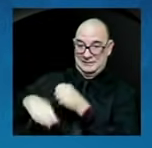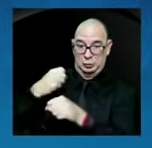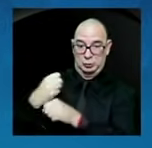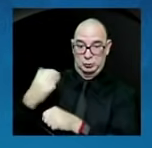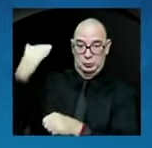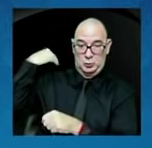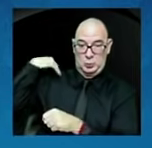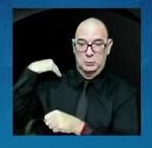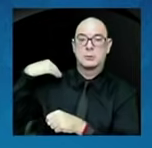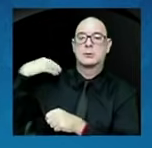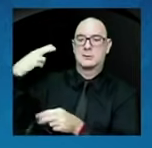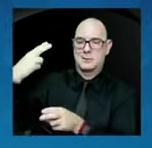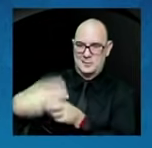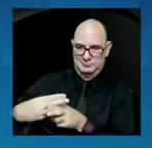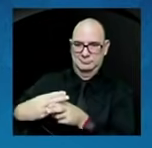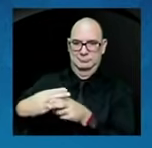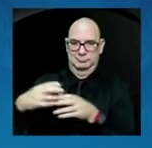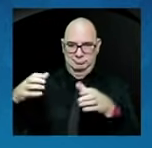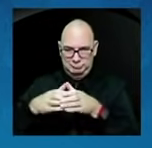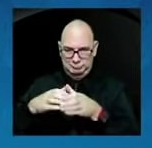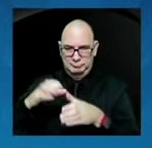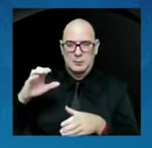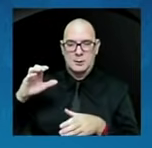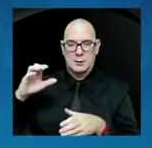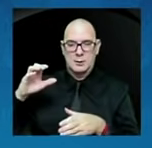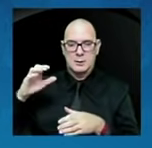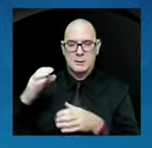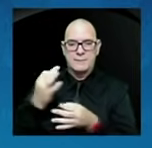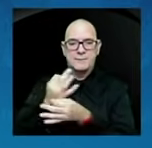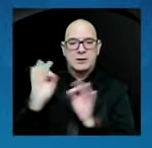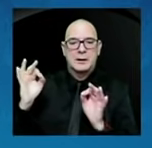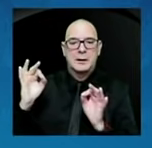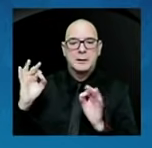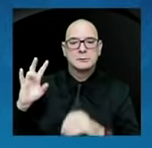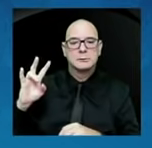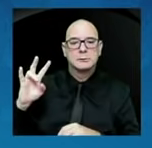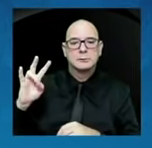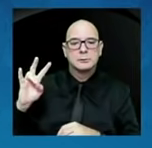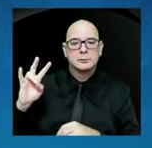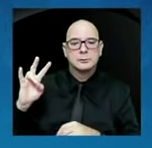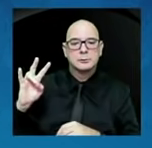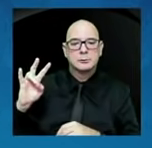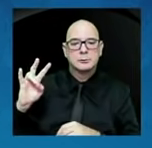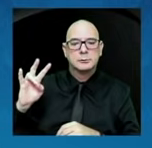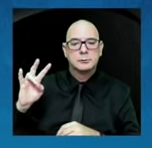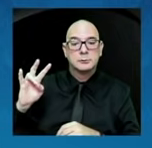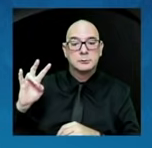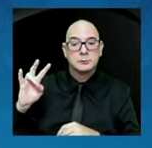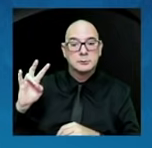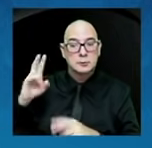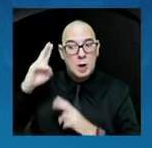SPACE 60 YEARS AGO, HE NAMED HIS